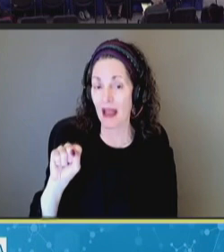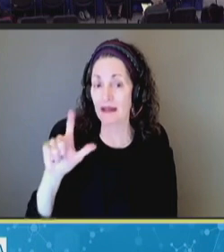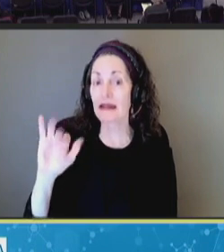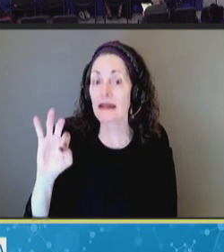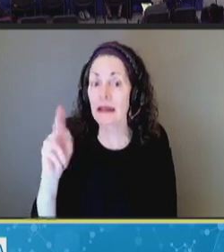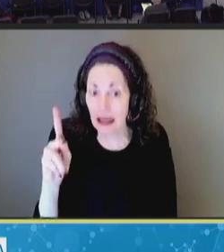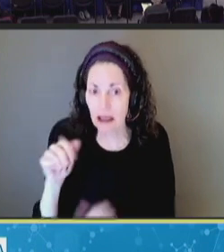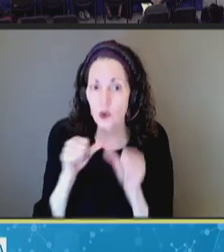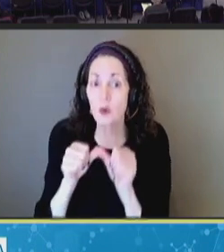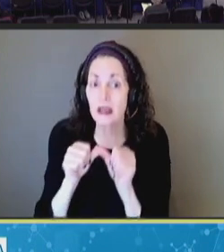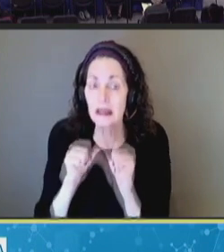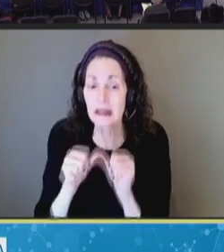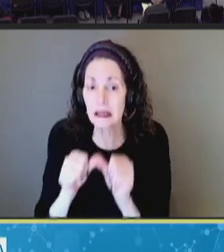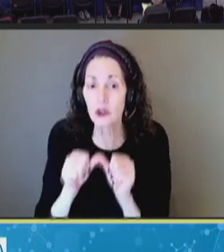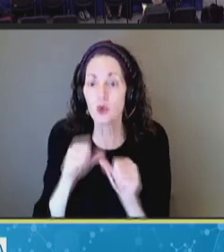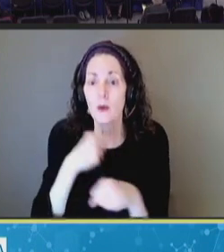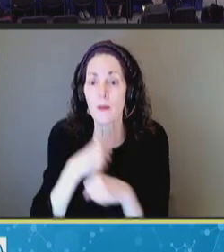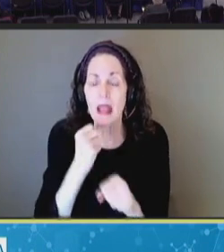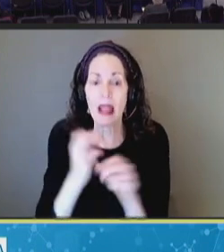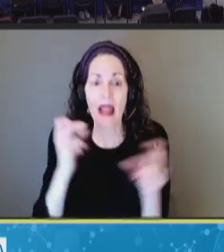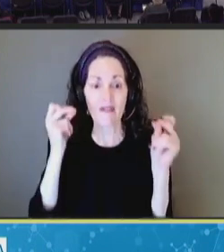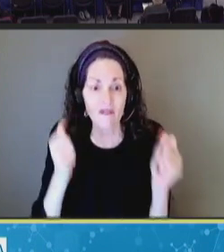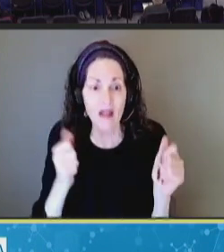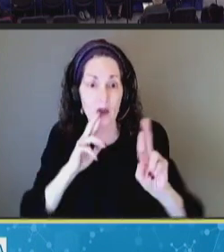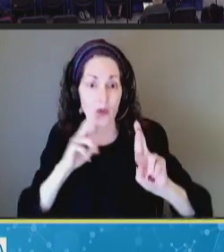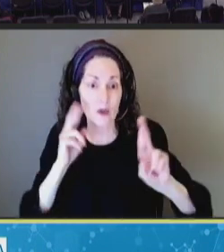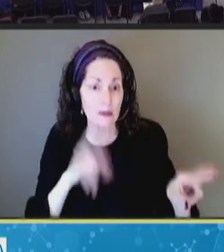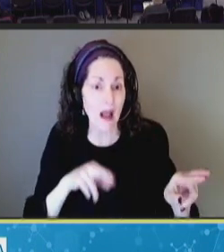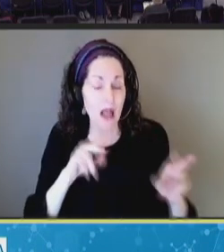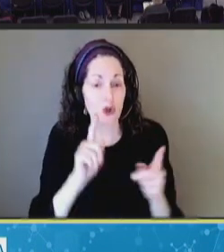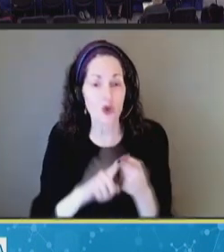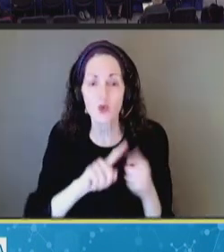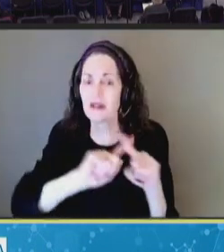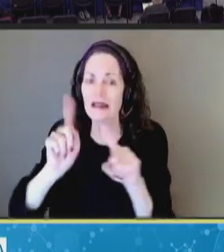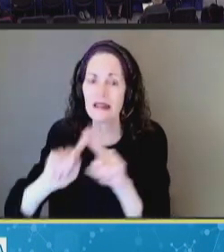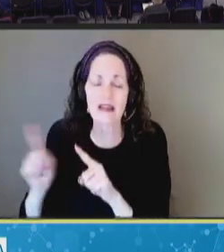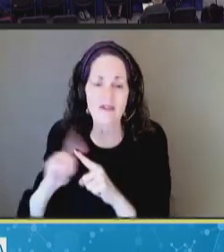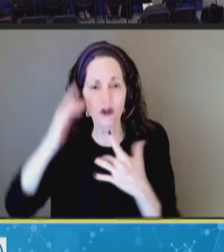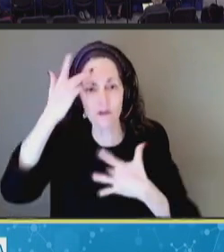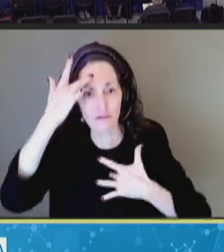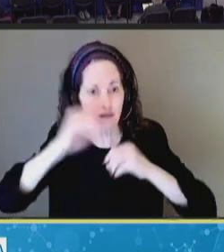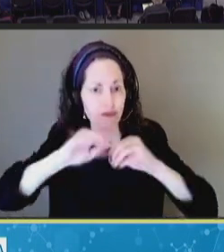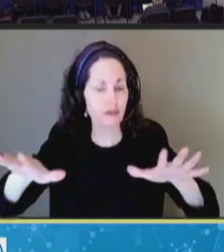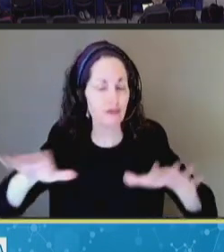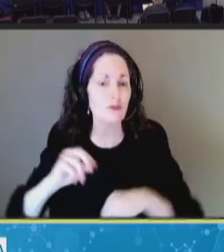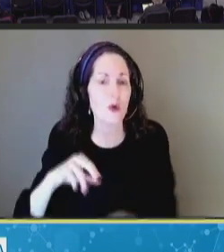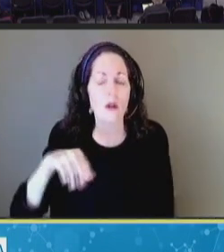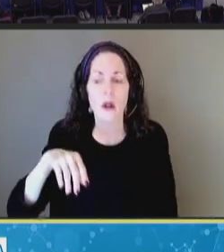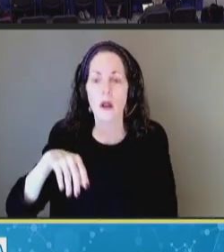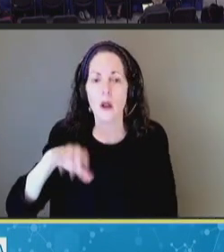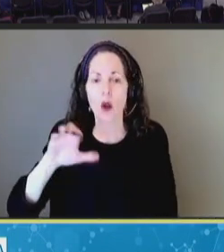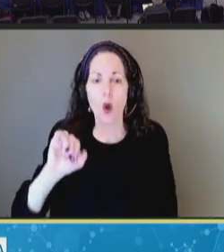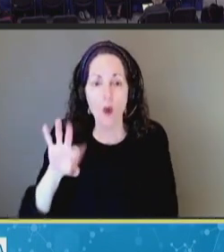and comprehensive response to the COVID-19 pandemic, to mpox, seasonal influenza,